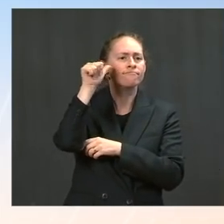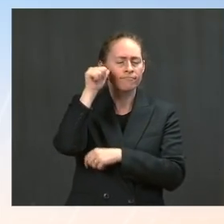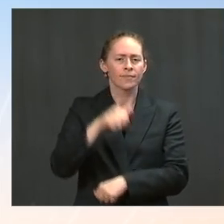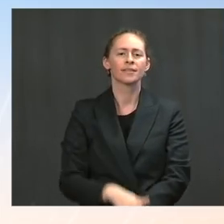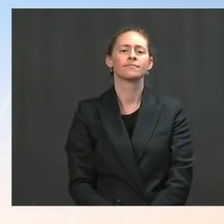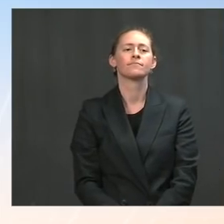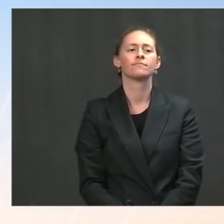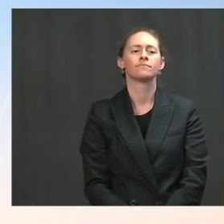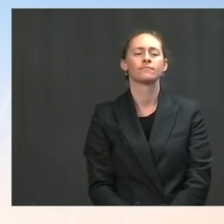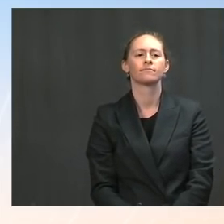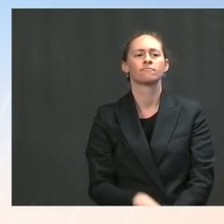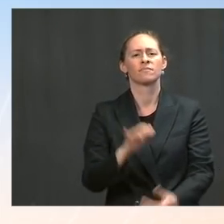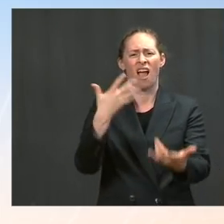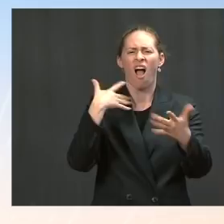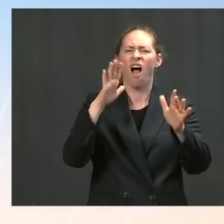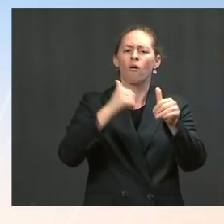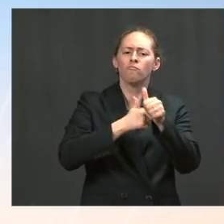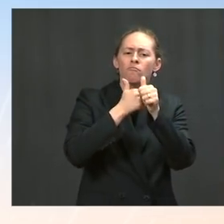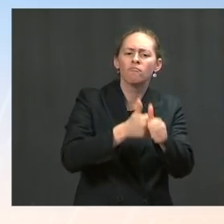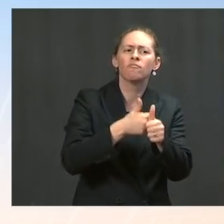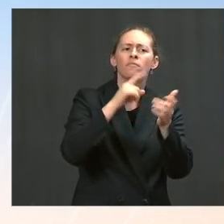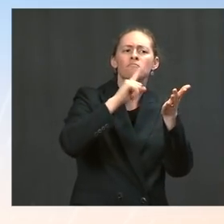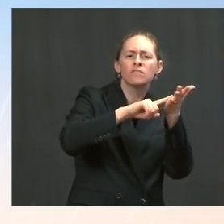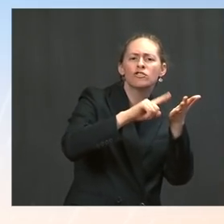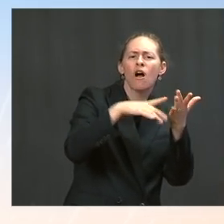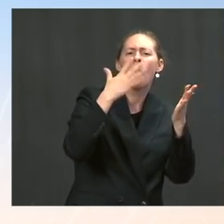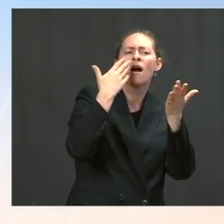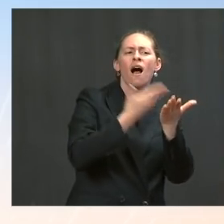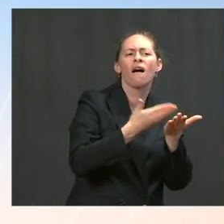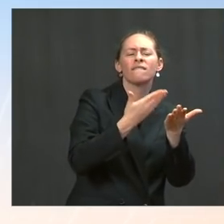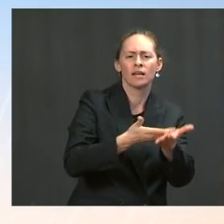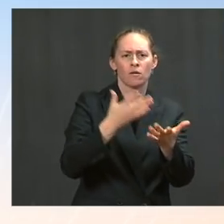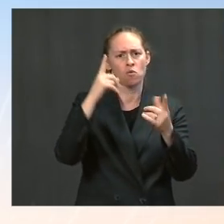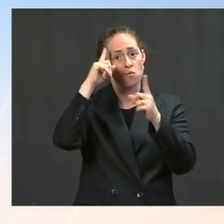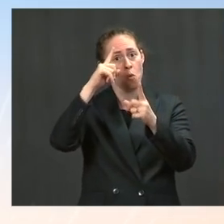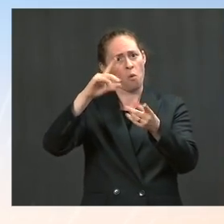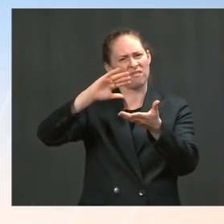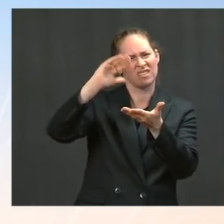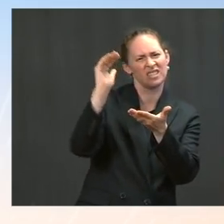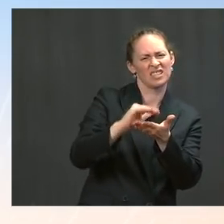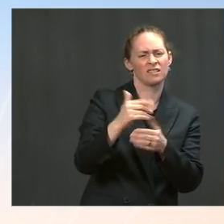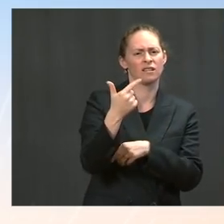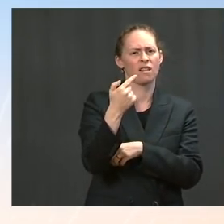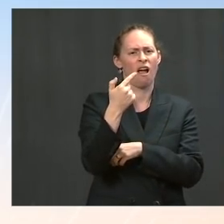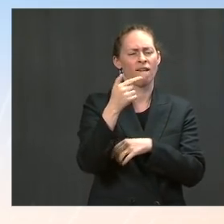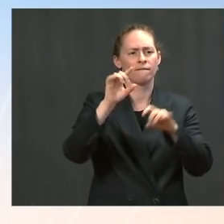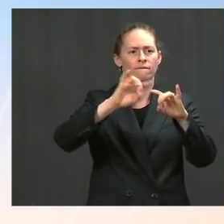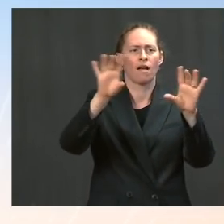CVI prevents gun violence and crime in communities around the country before it happens by intervening in disputes early,